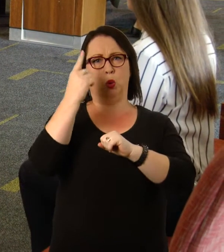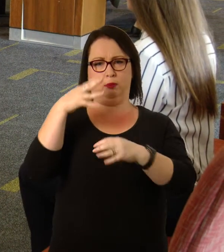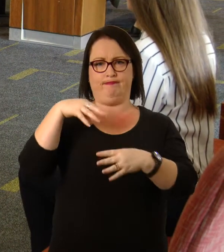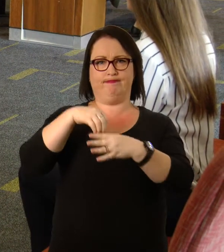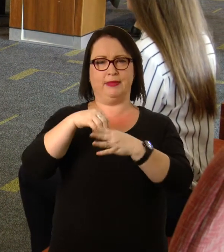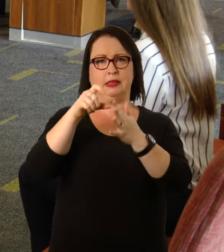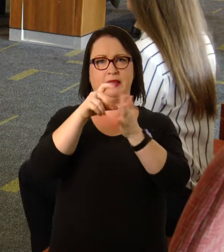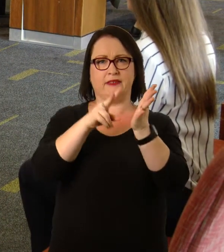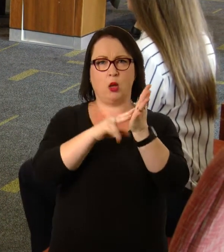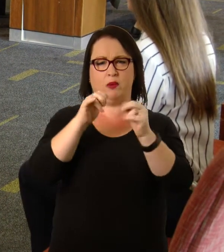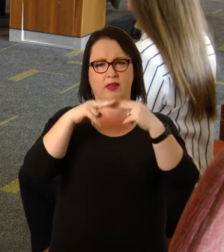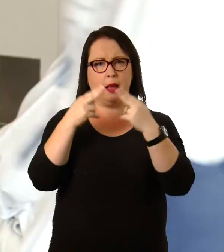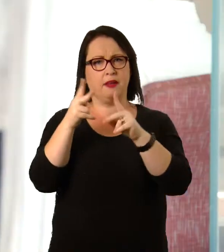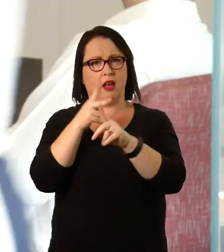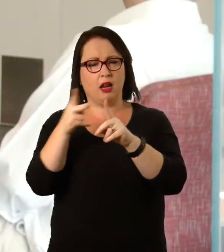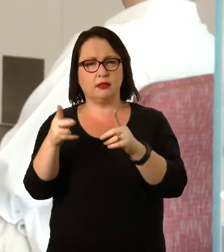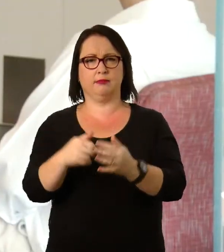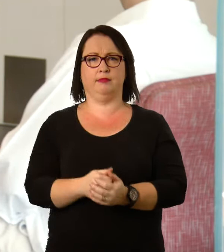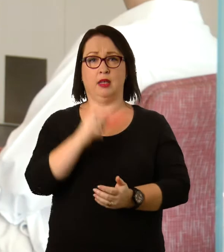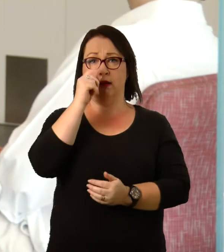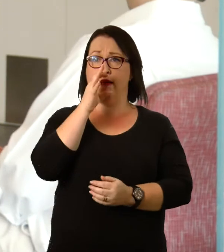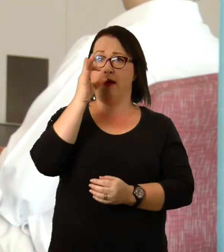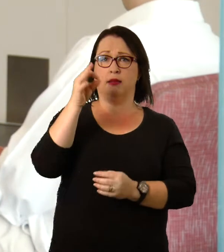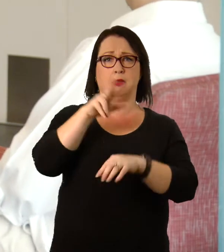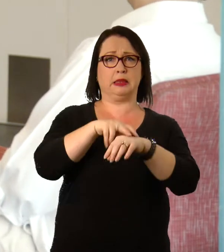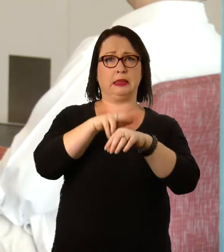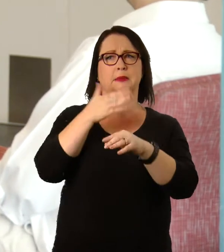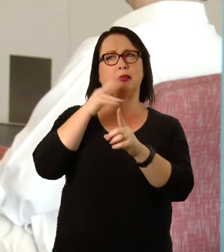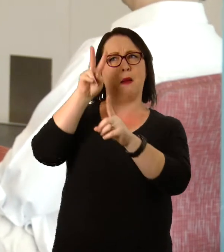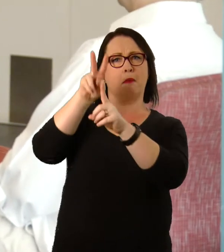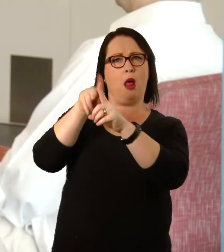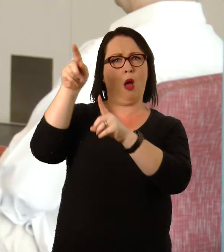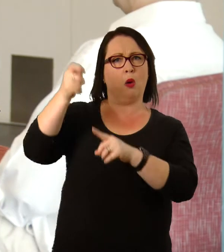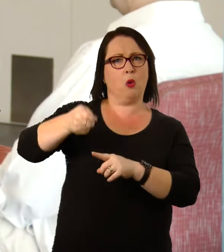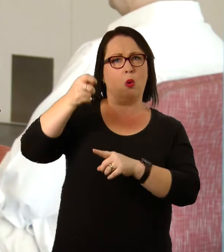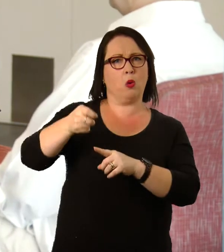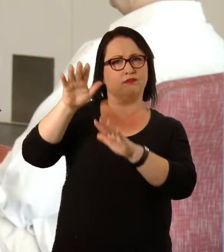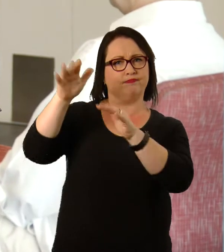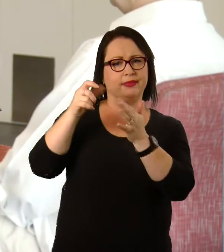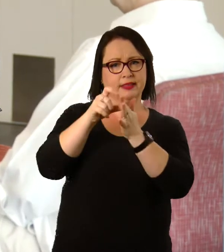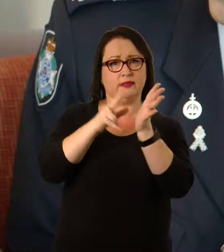situations. You can ask the police to apply to the Court to obtain a Domestic Violence Order.